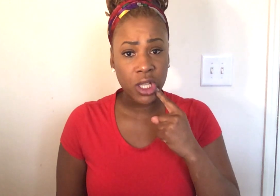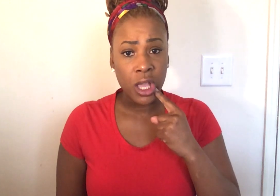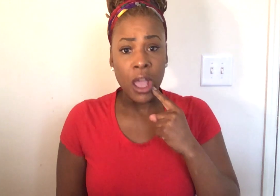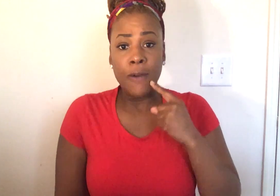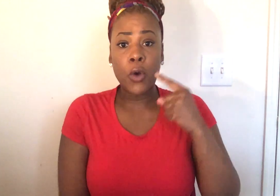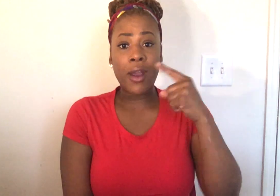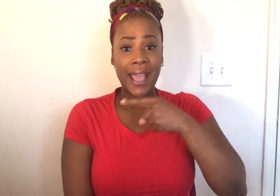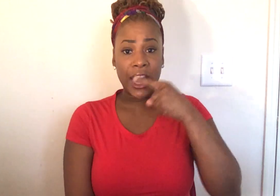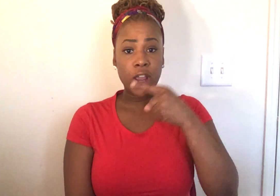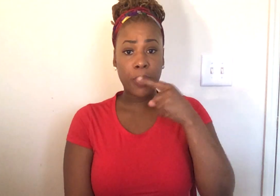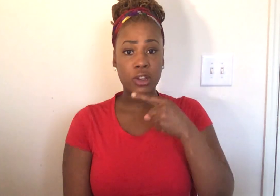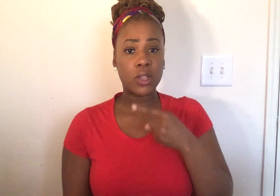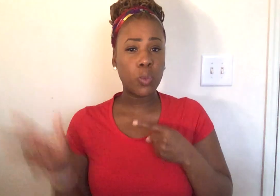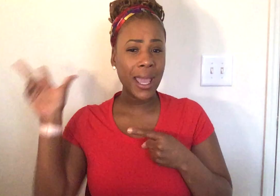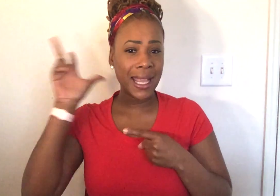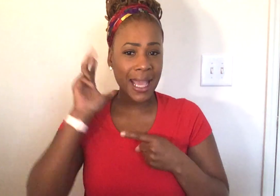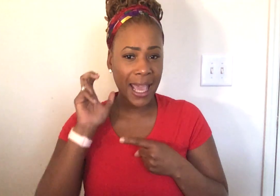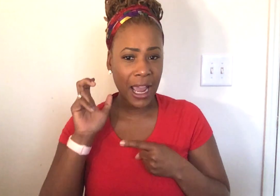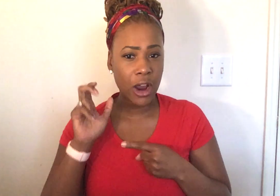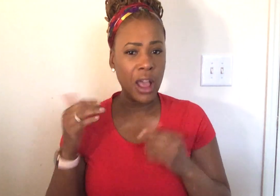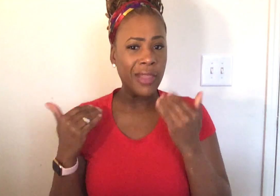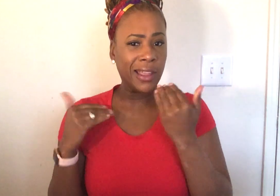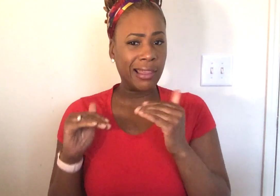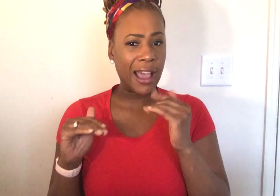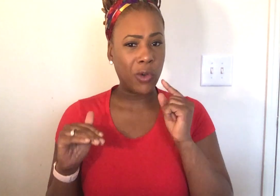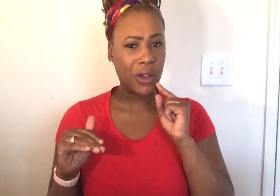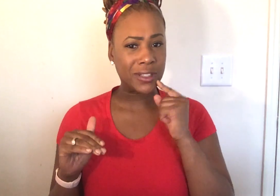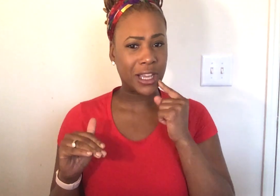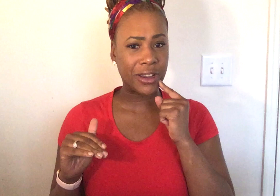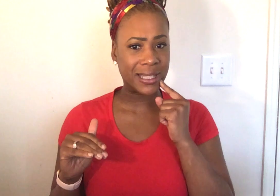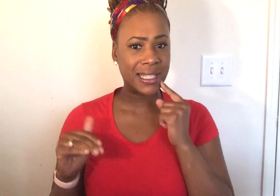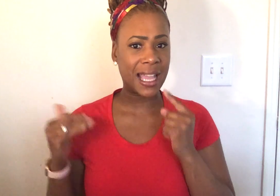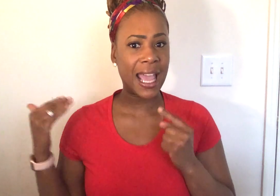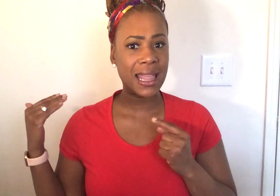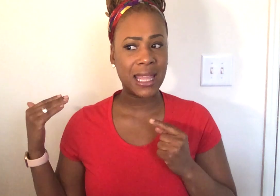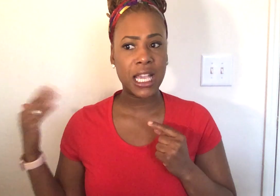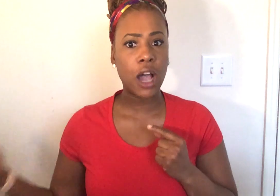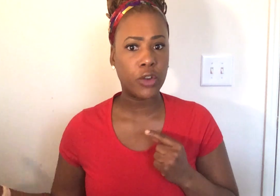for a hearing person we can hear the level of seriousness and the governor's